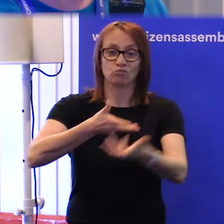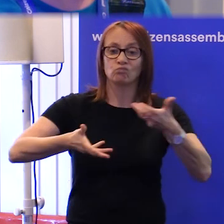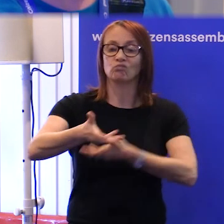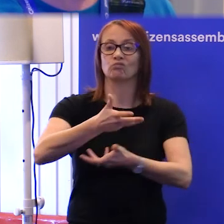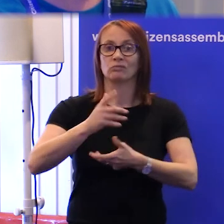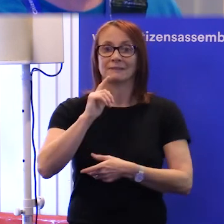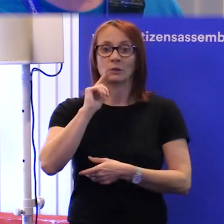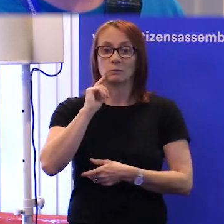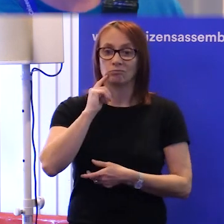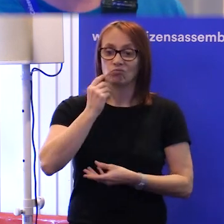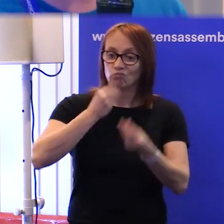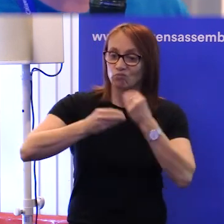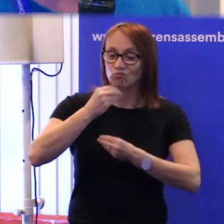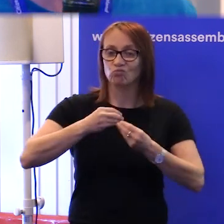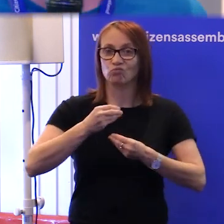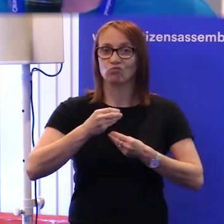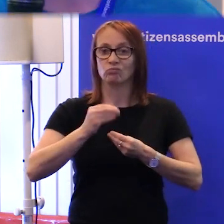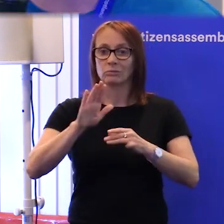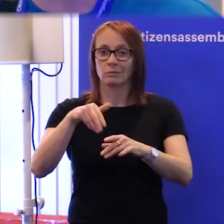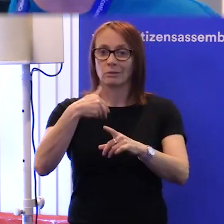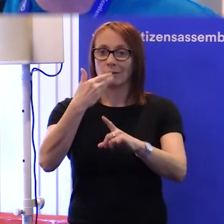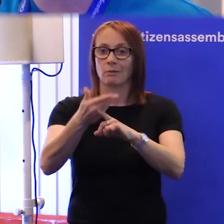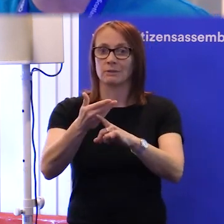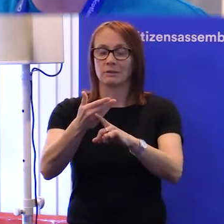dessert and coffee and we'll be in this room tour just after 9 o'clock tonight